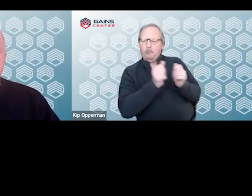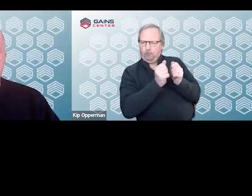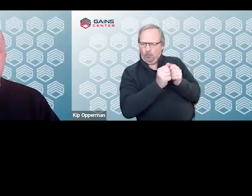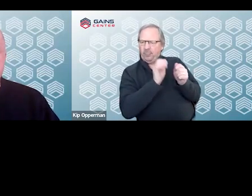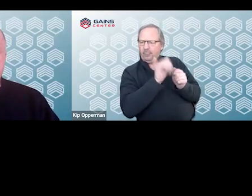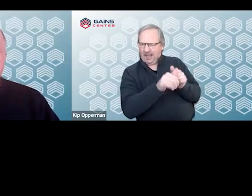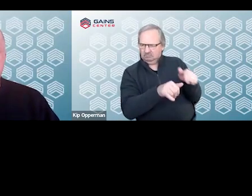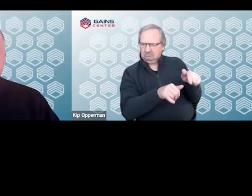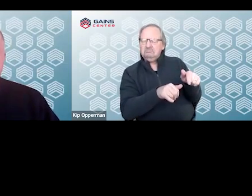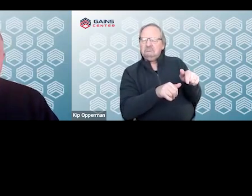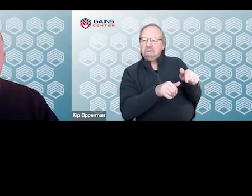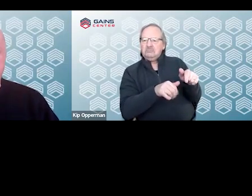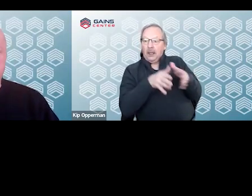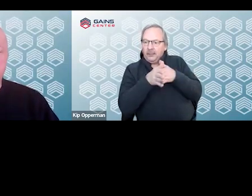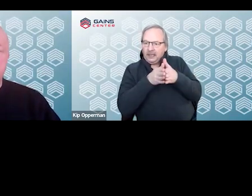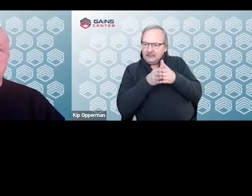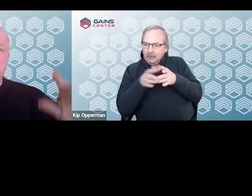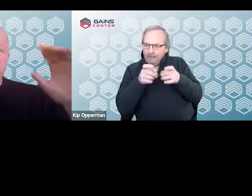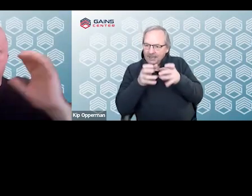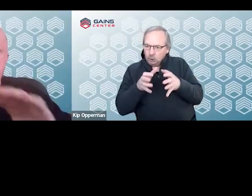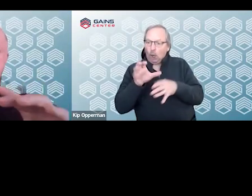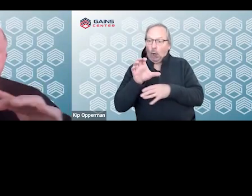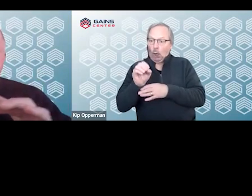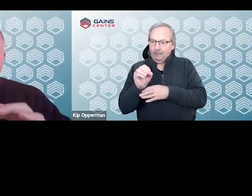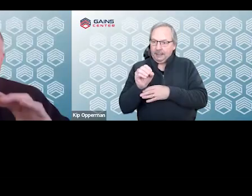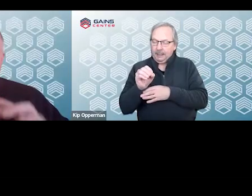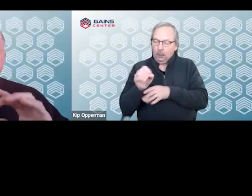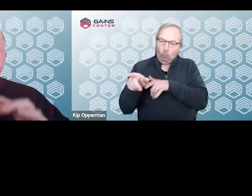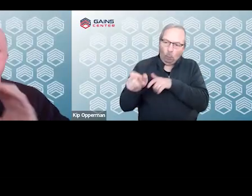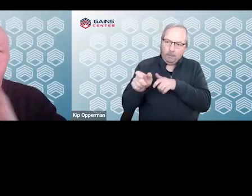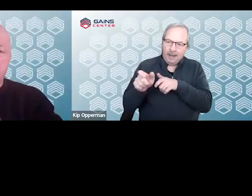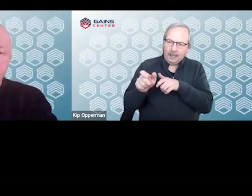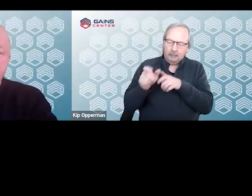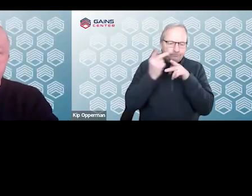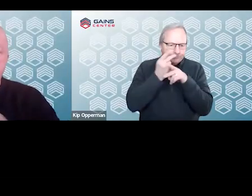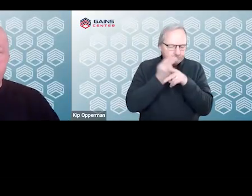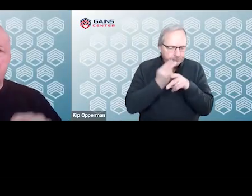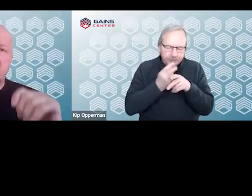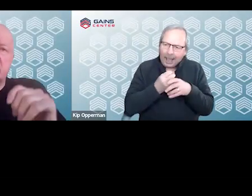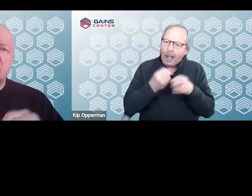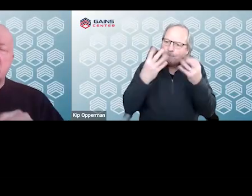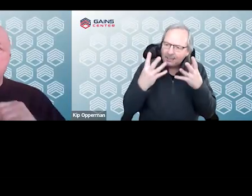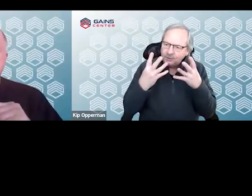the incentive manager company automatically calculates the amount of the incentive to be given,